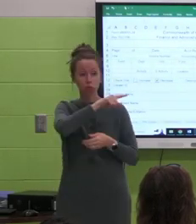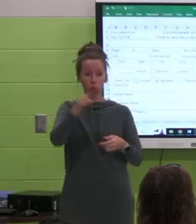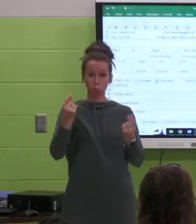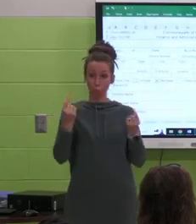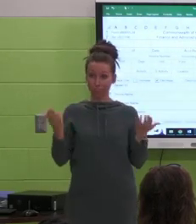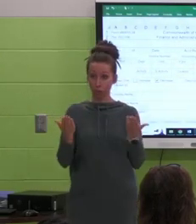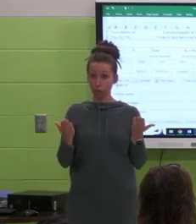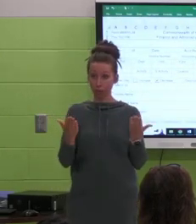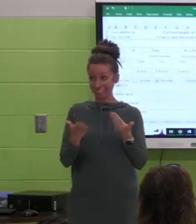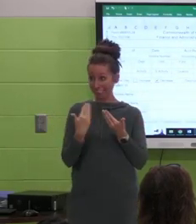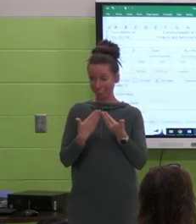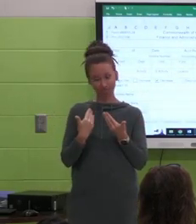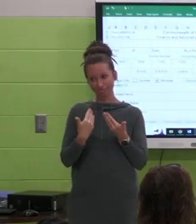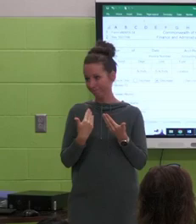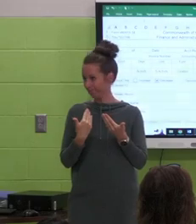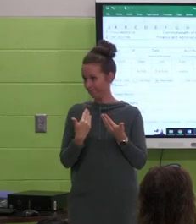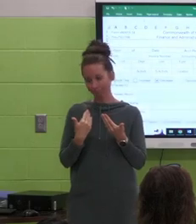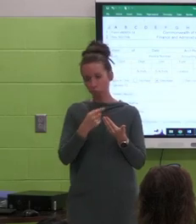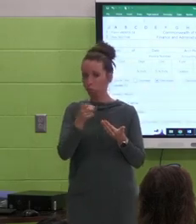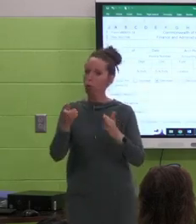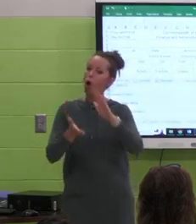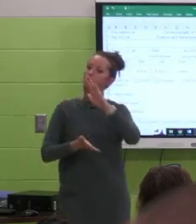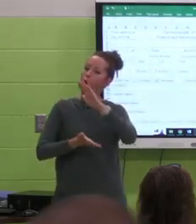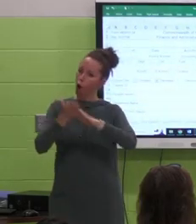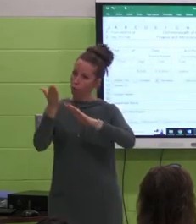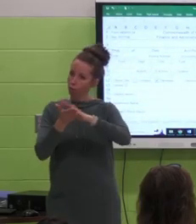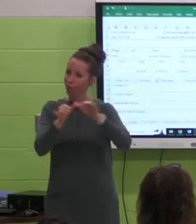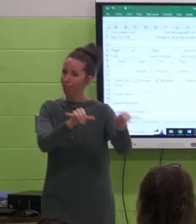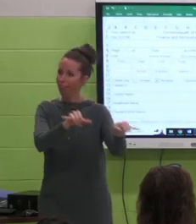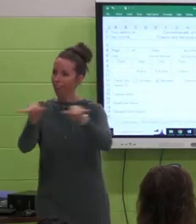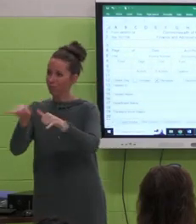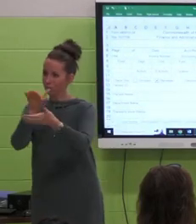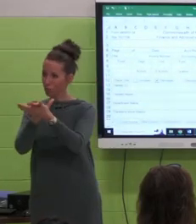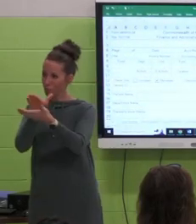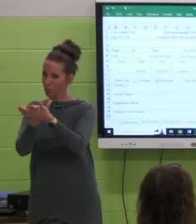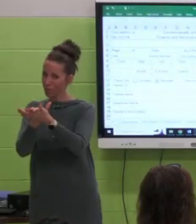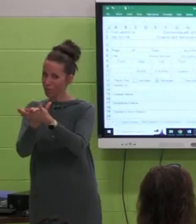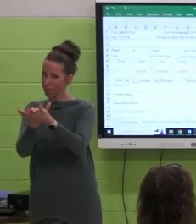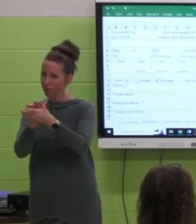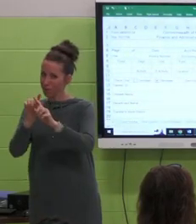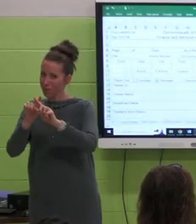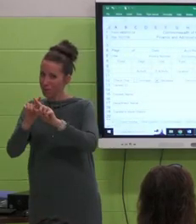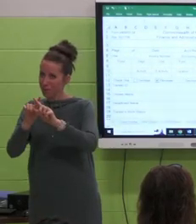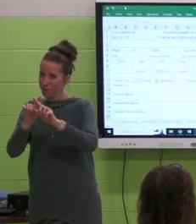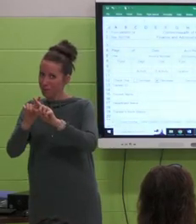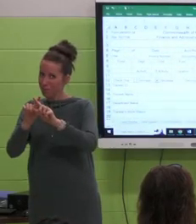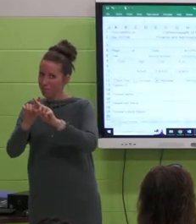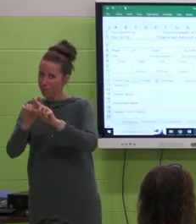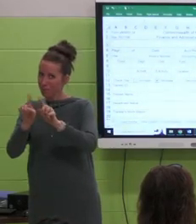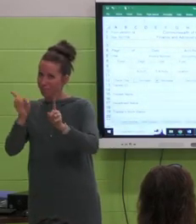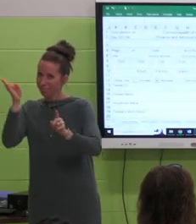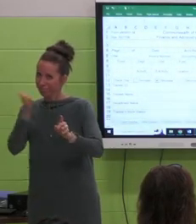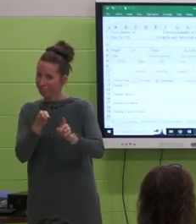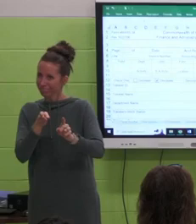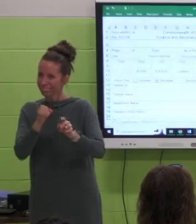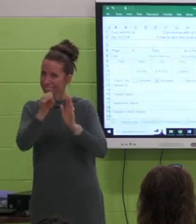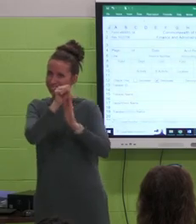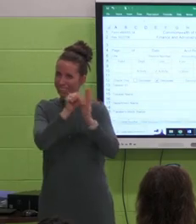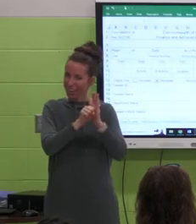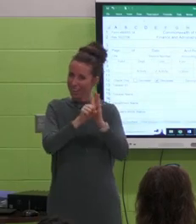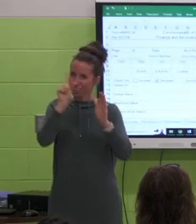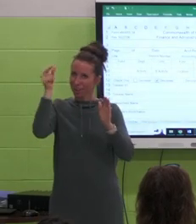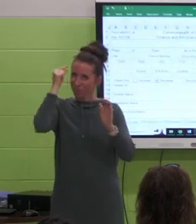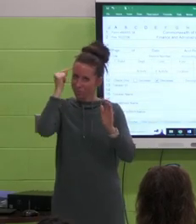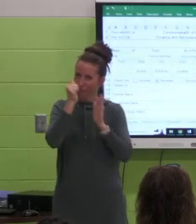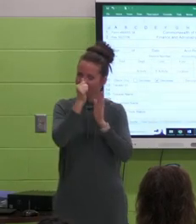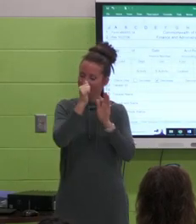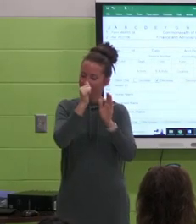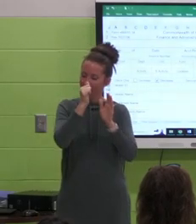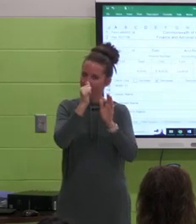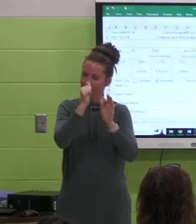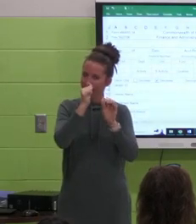easy you all are operating as a school slash state government agency thanks for acknowledging that